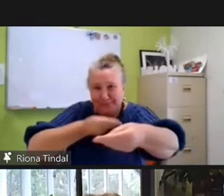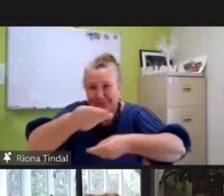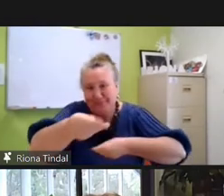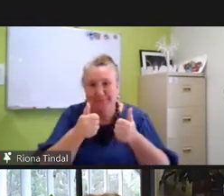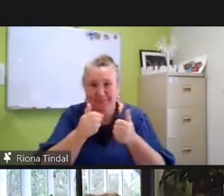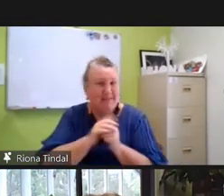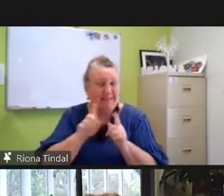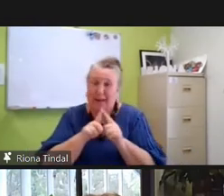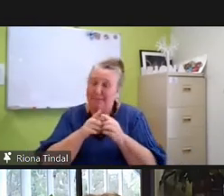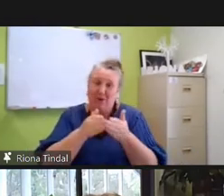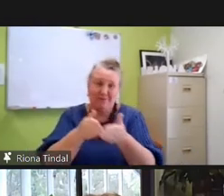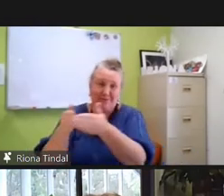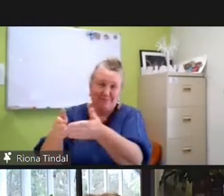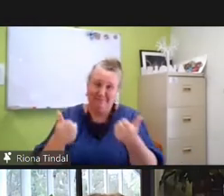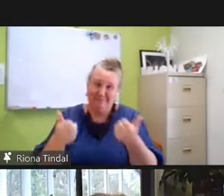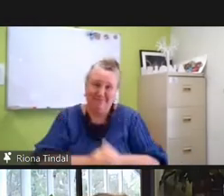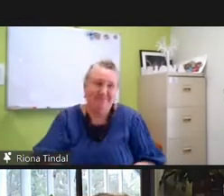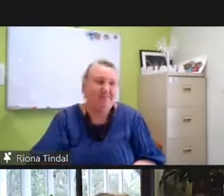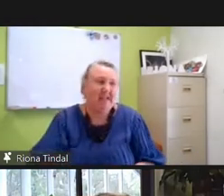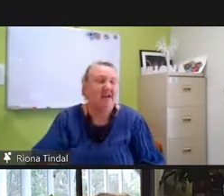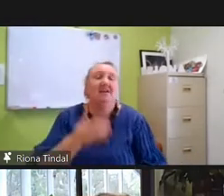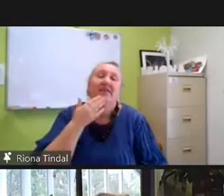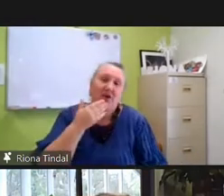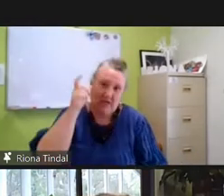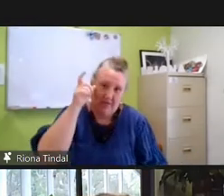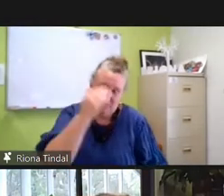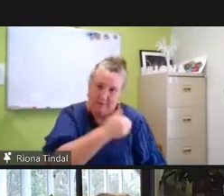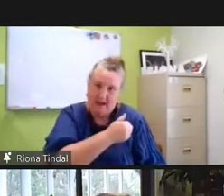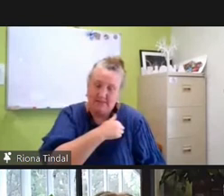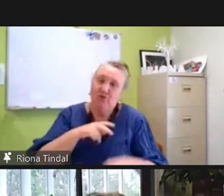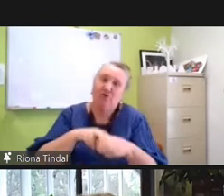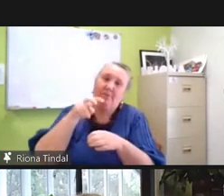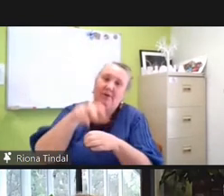unless I provided you with a transcript. So there we go, we're both very much in the same boat. Now,